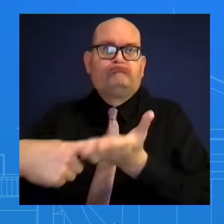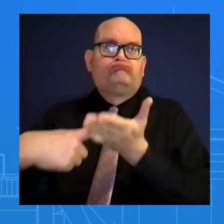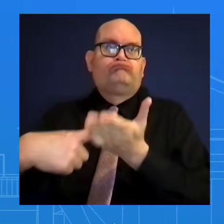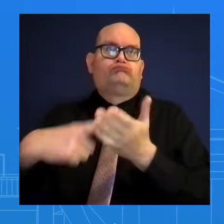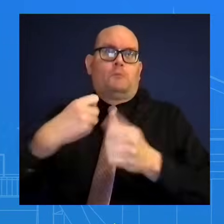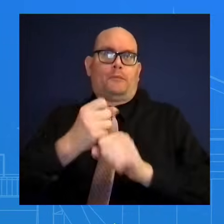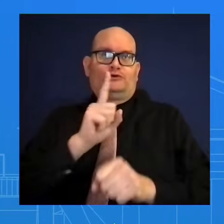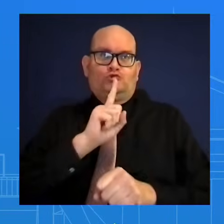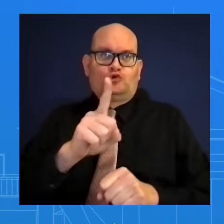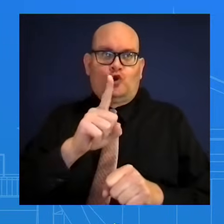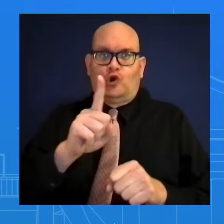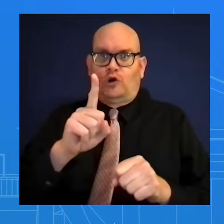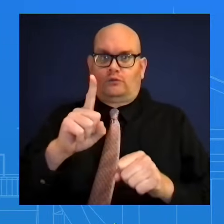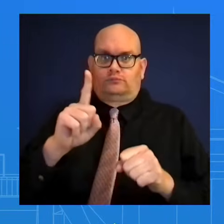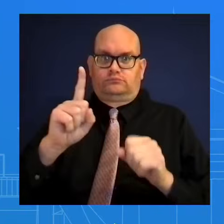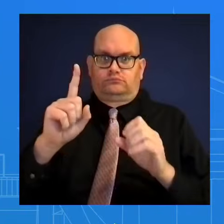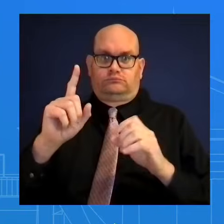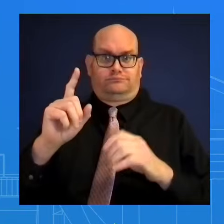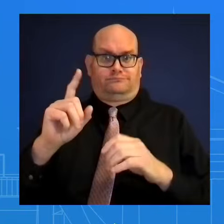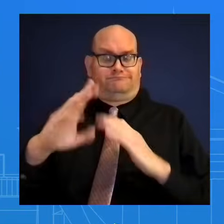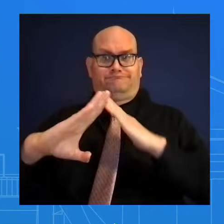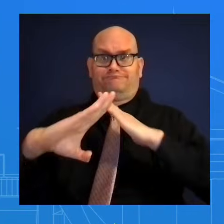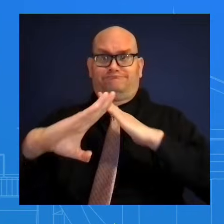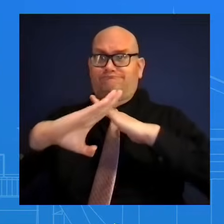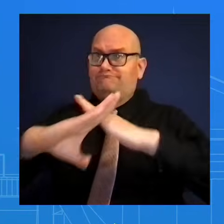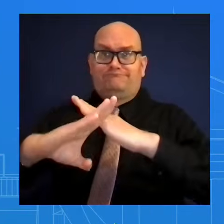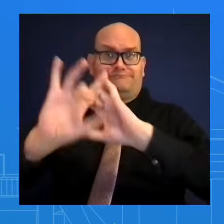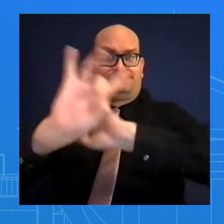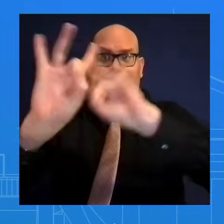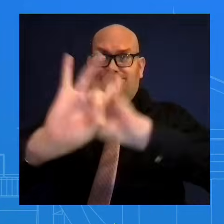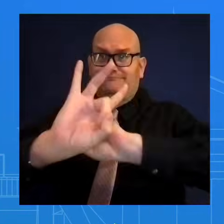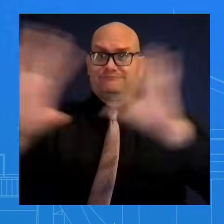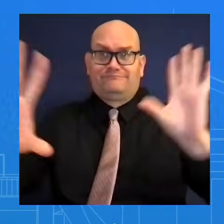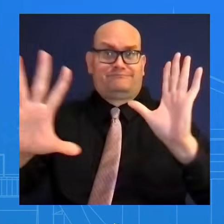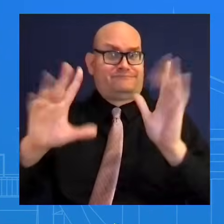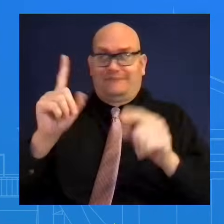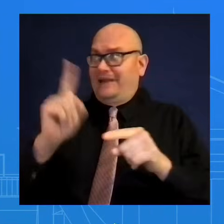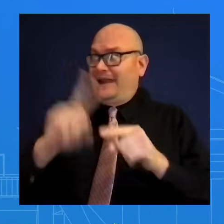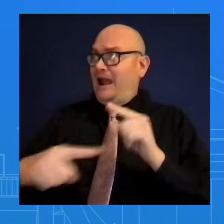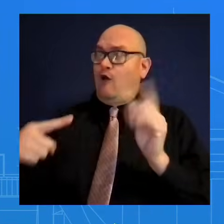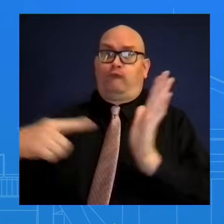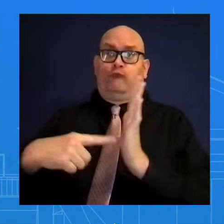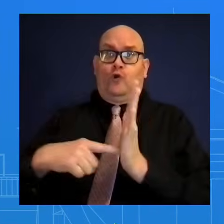It protects the gains that this President has made over the last two years, as it relates to the economy.